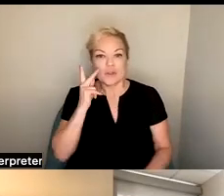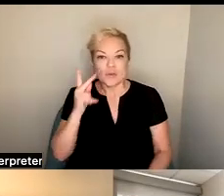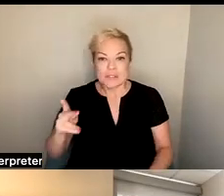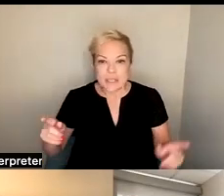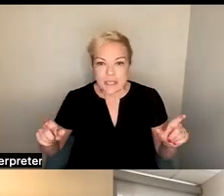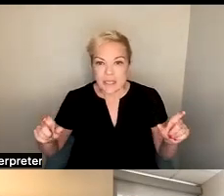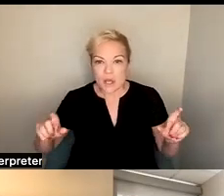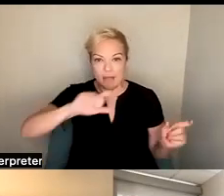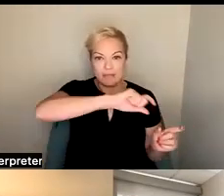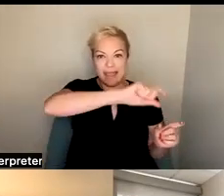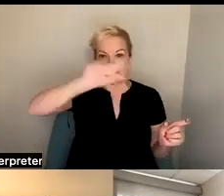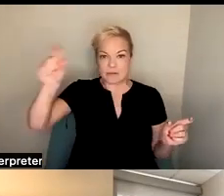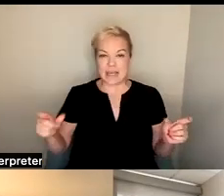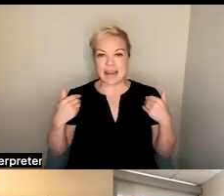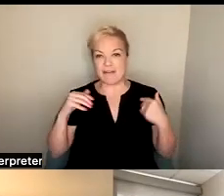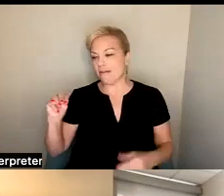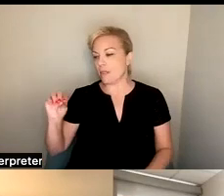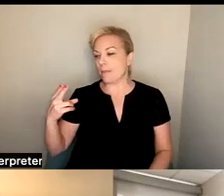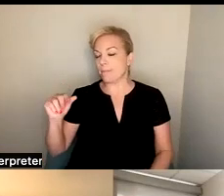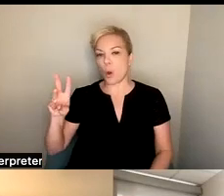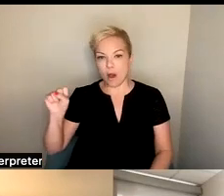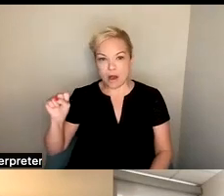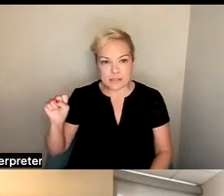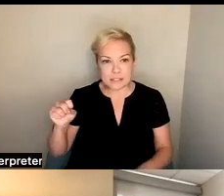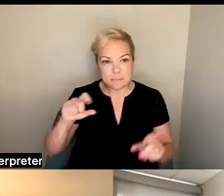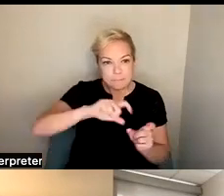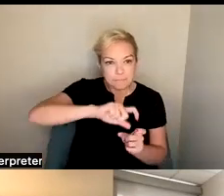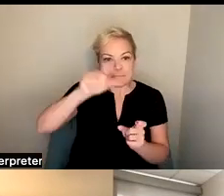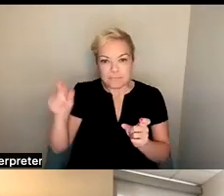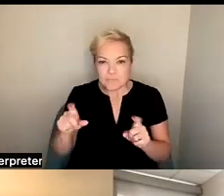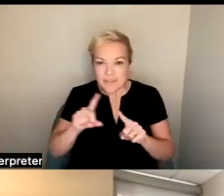the Cayugas and the Oneidas on the inside, and the Onondaga seated at the tree. So this